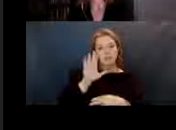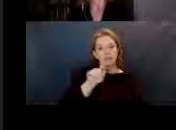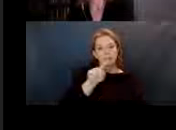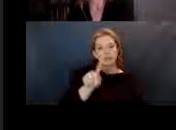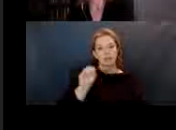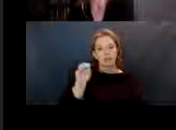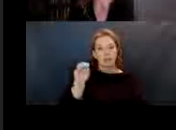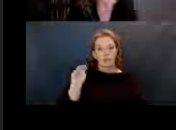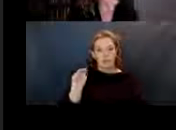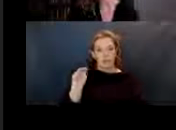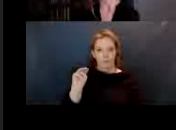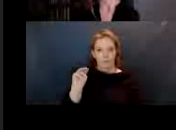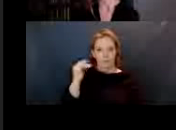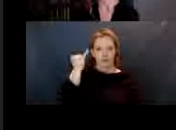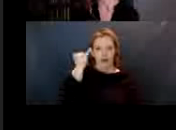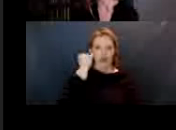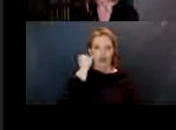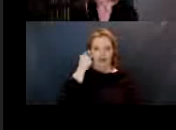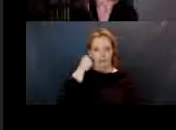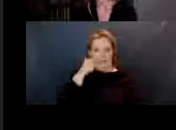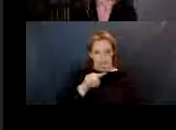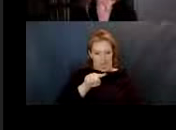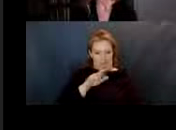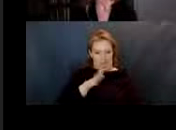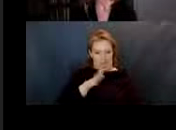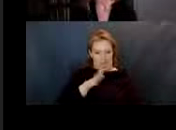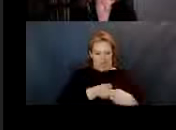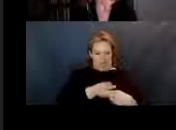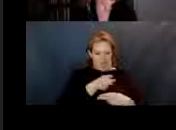name that you want to be called by please change it now.